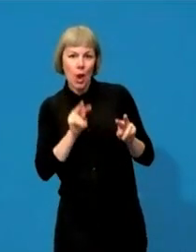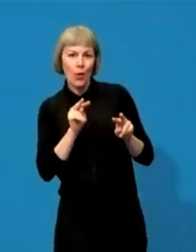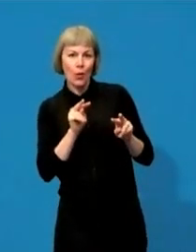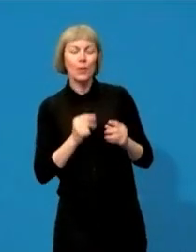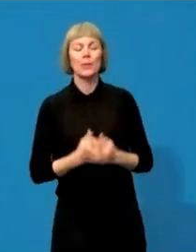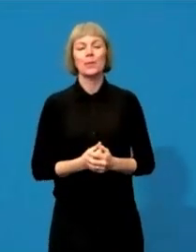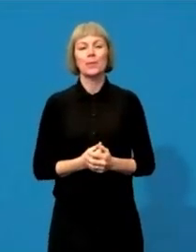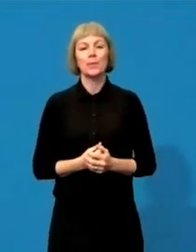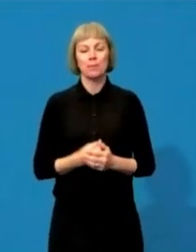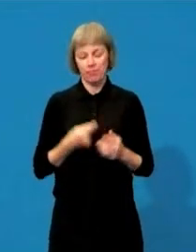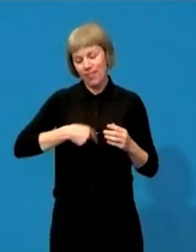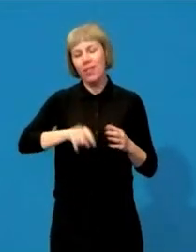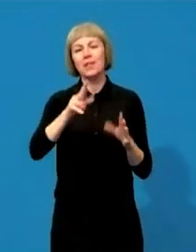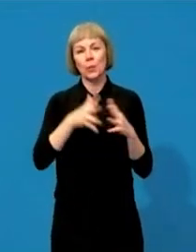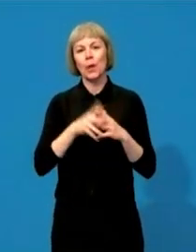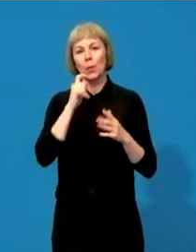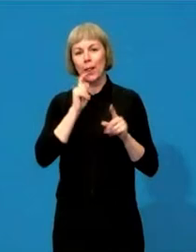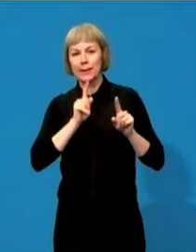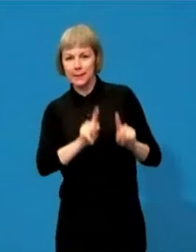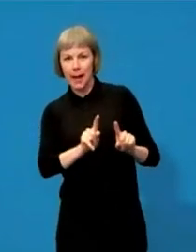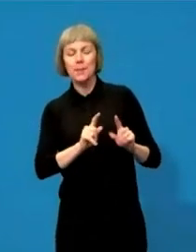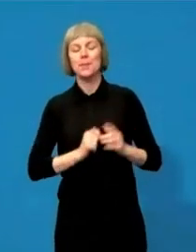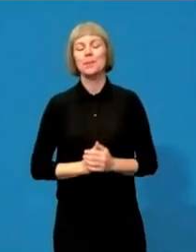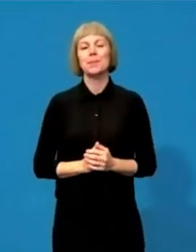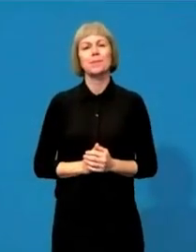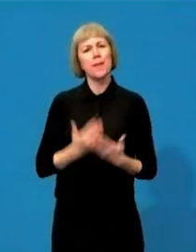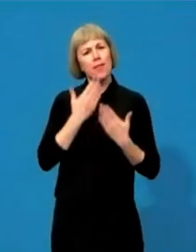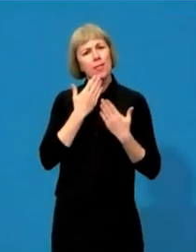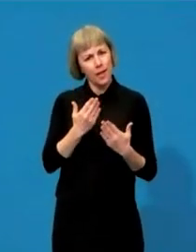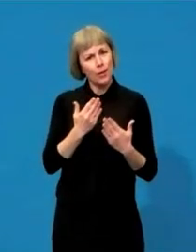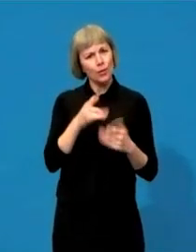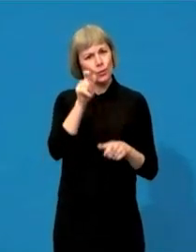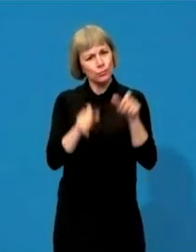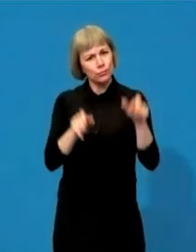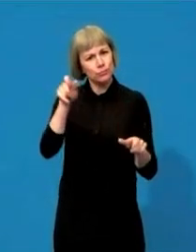So, again, our thanks to the artists for the privilege of having their artwork displayed